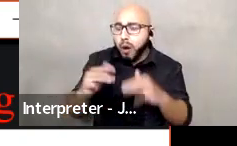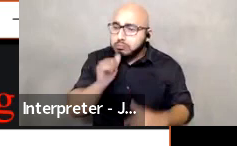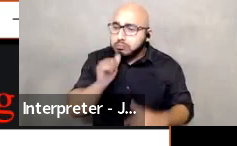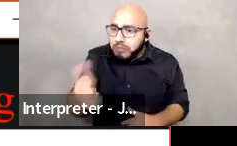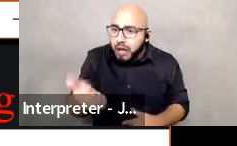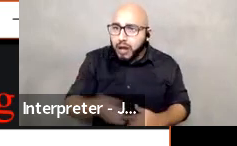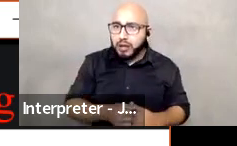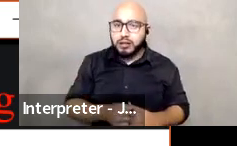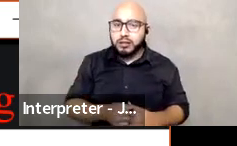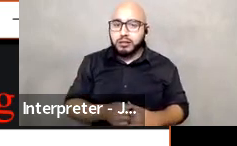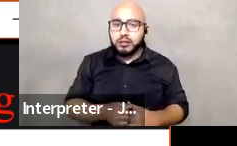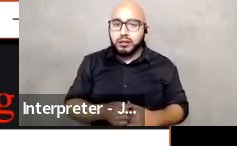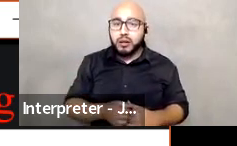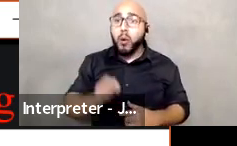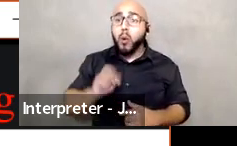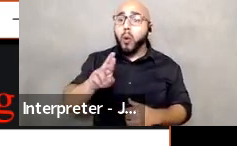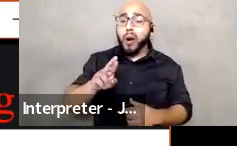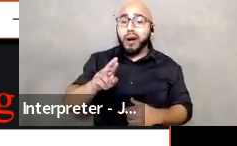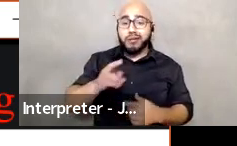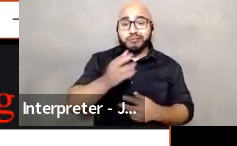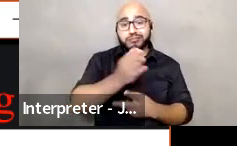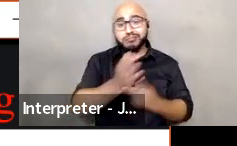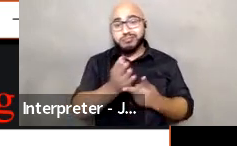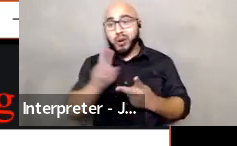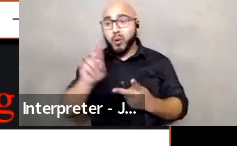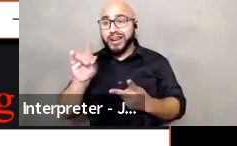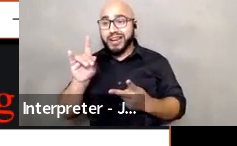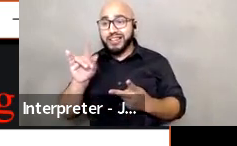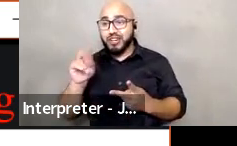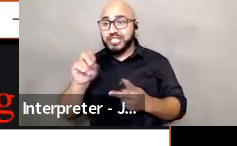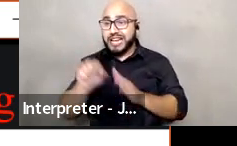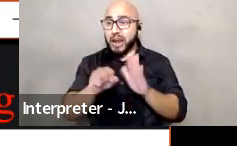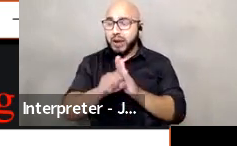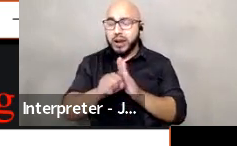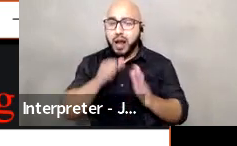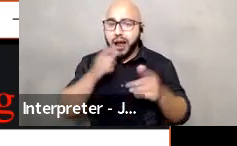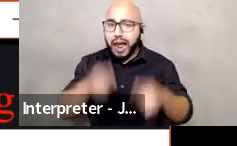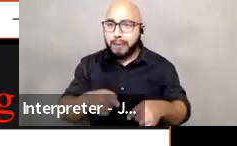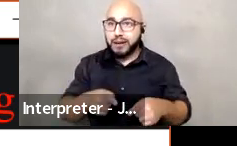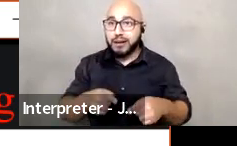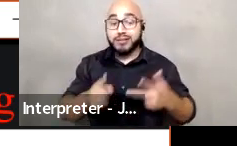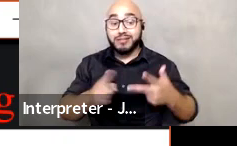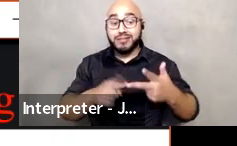even during reconstruction. They happen at the end of reconstruction. In other words, you.